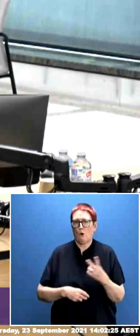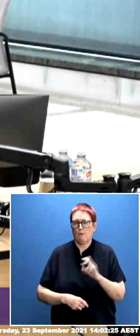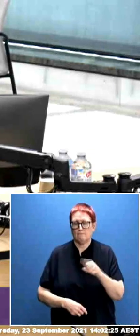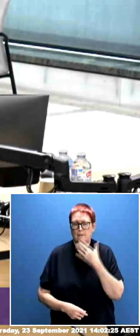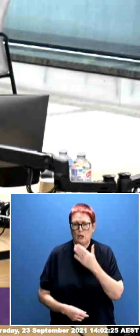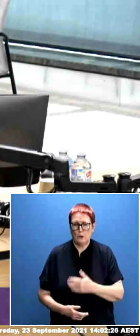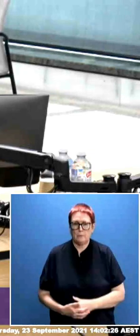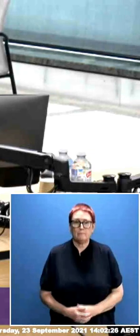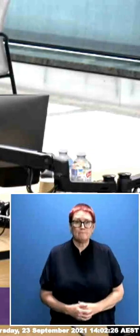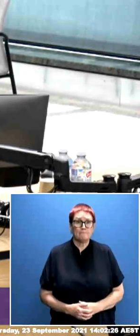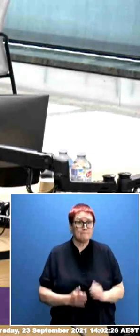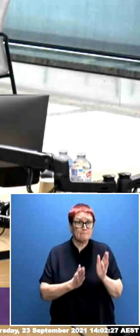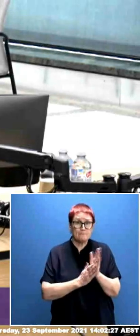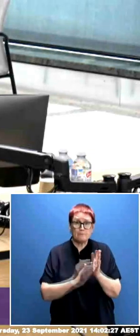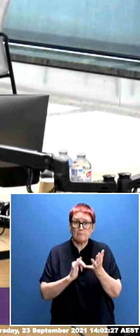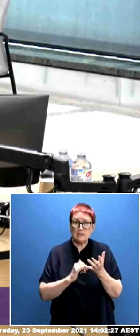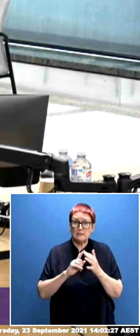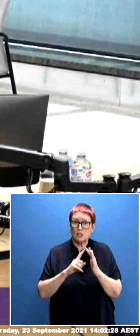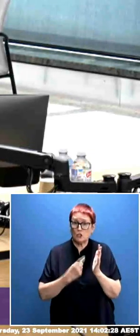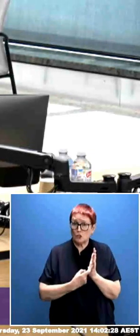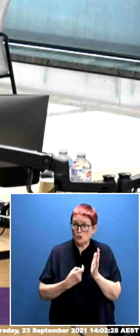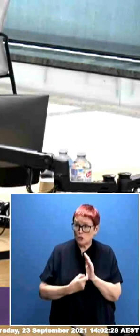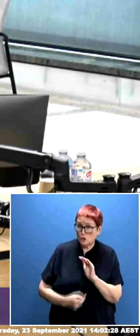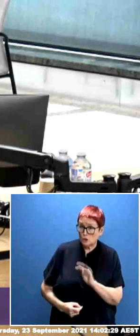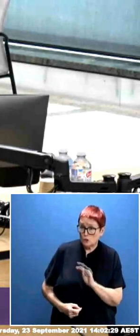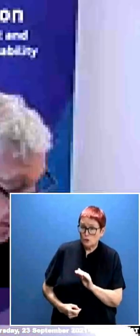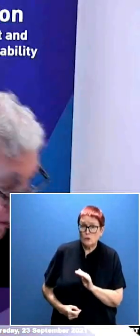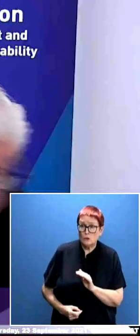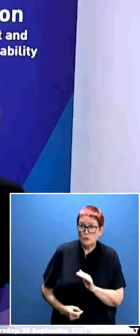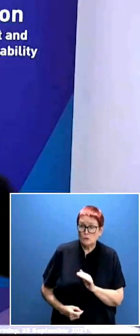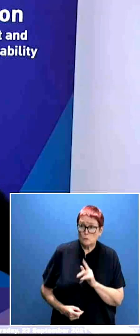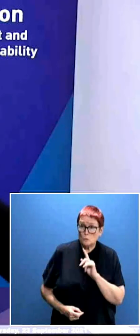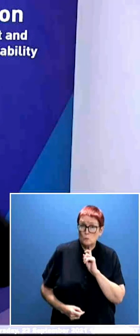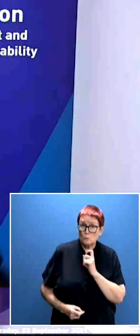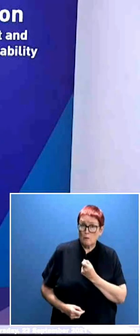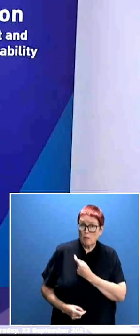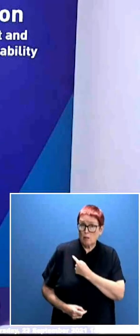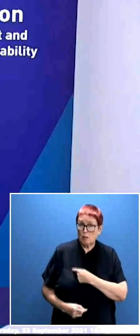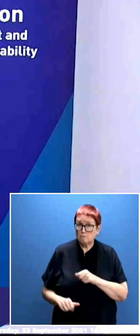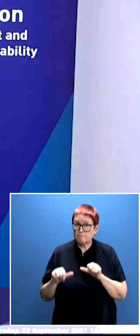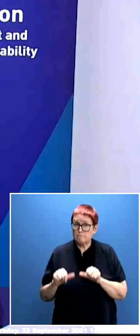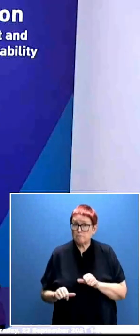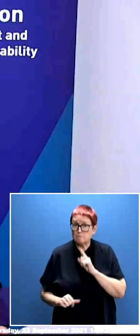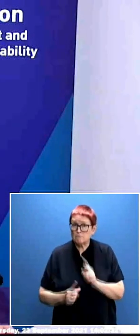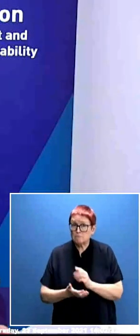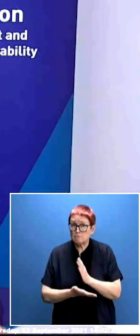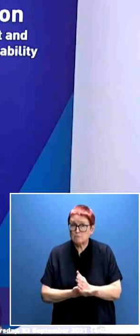Now, Ms Kerr, I understand that you are to take an affirmation. Yes, thank you Commissioner.